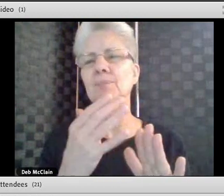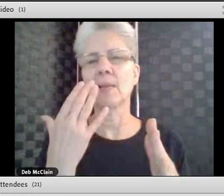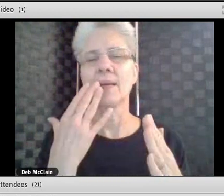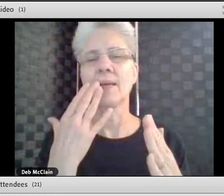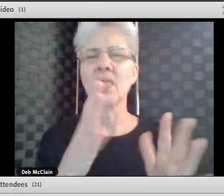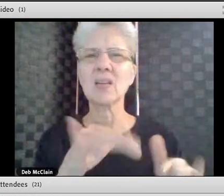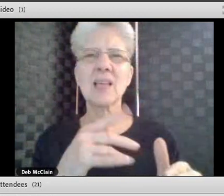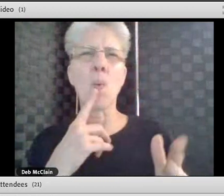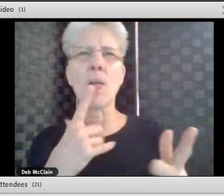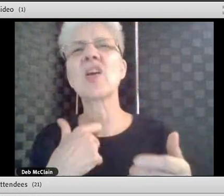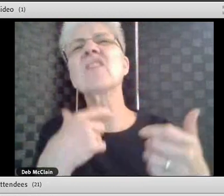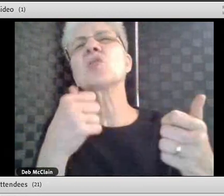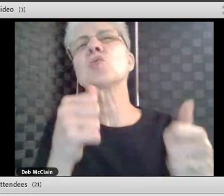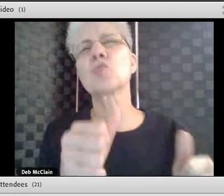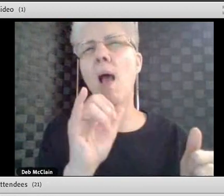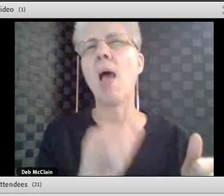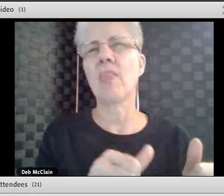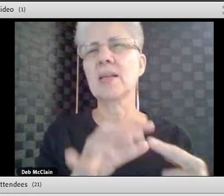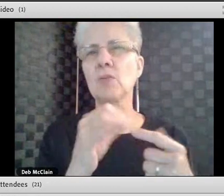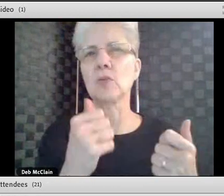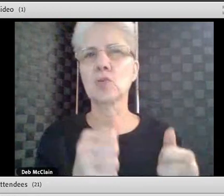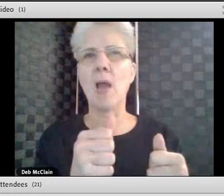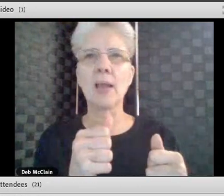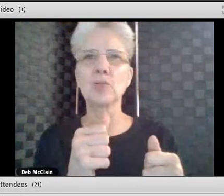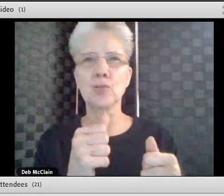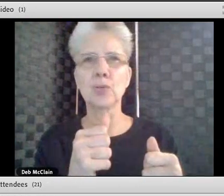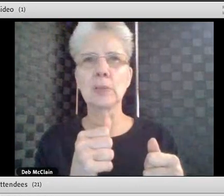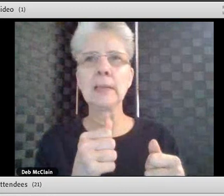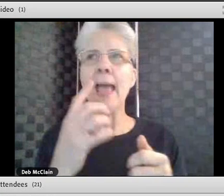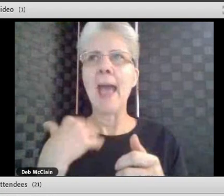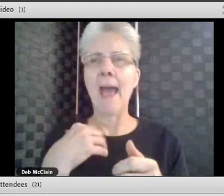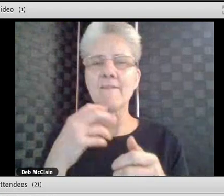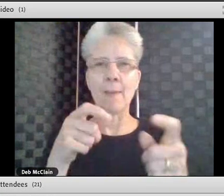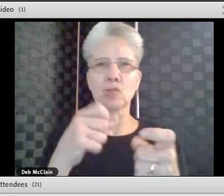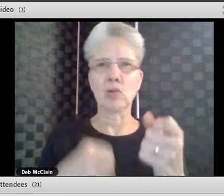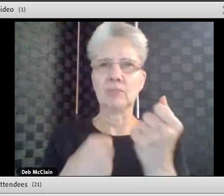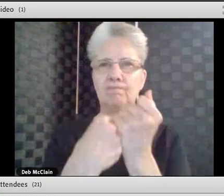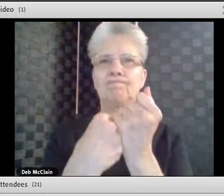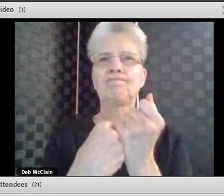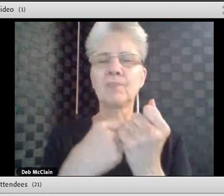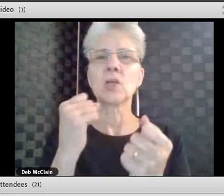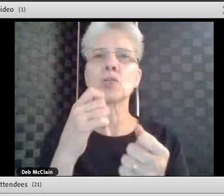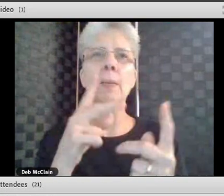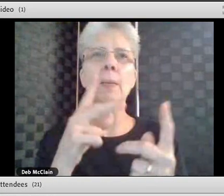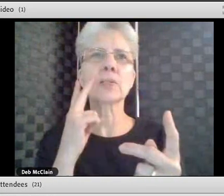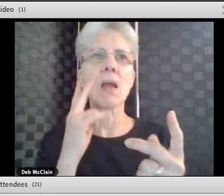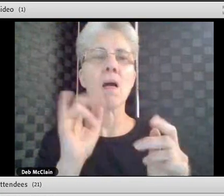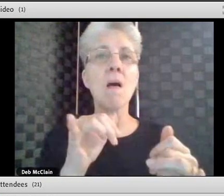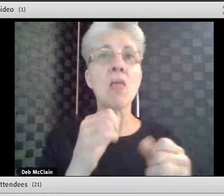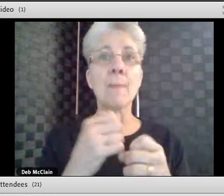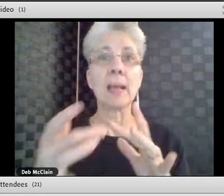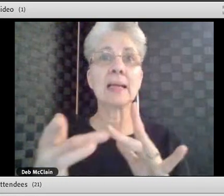so running a quick, you know, demo, tutorial, say, "Hey, let me just have you try this," especially if you're trying to get buy-in from your administration.